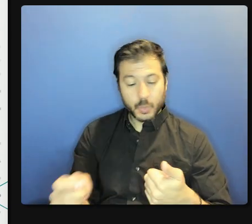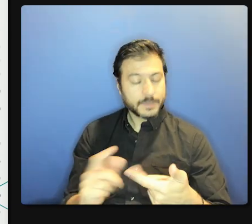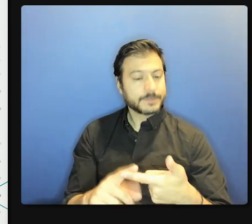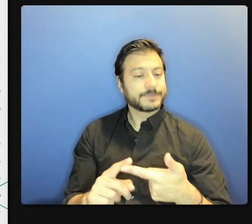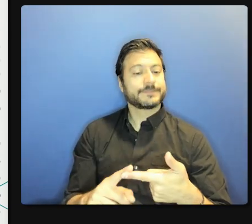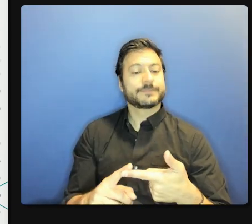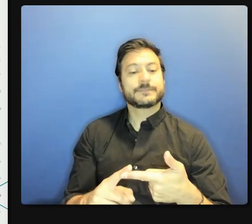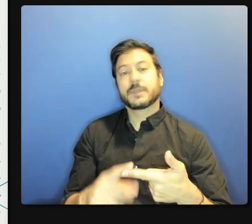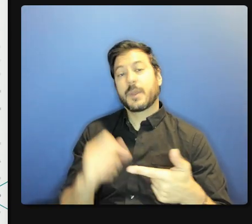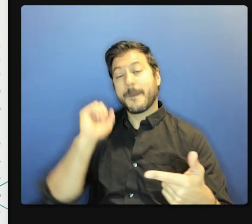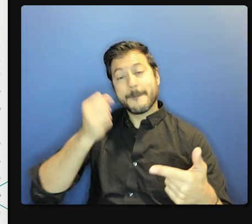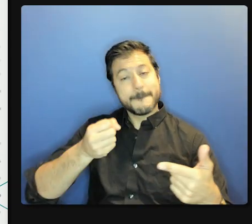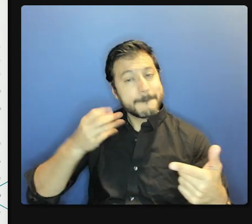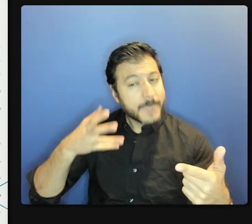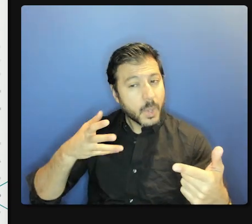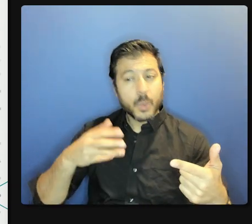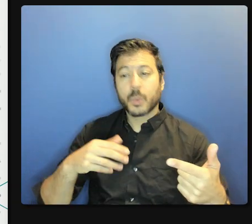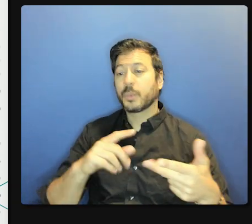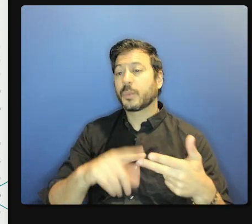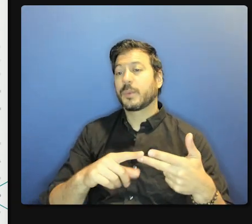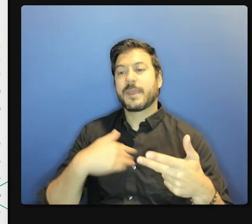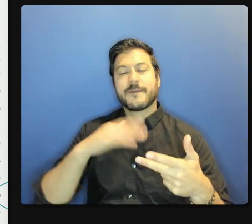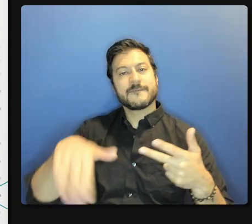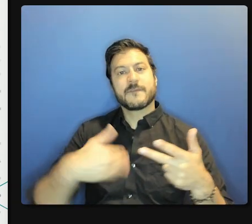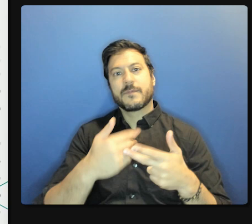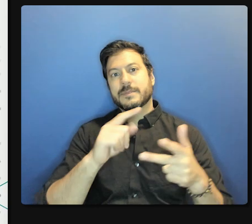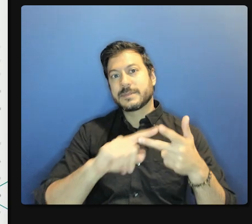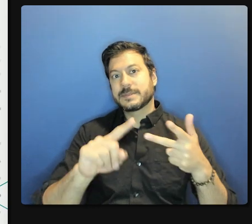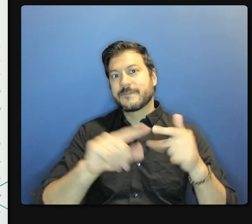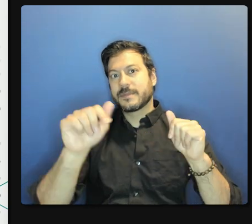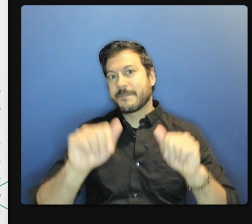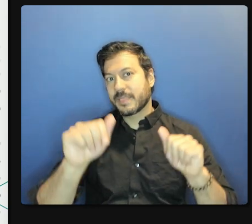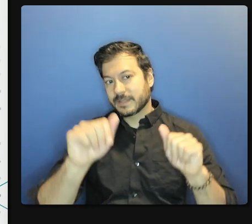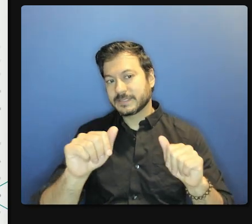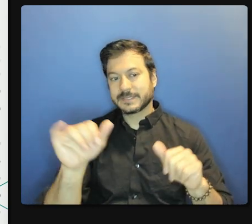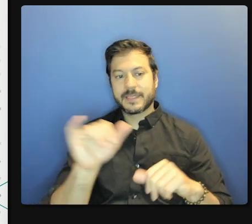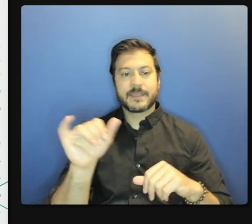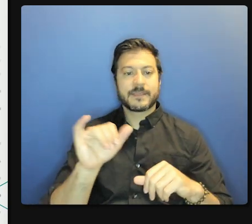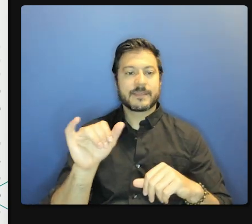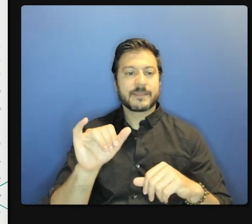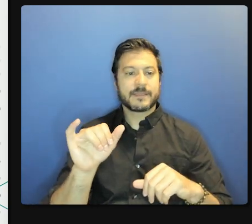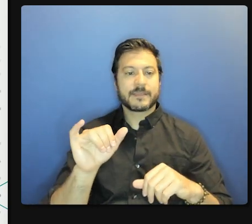I have my sword and my bow and all my different abilities.